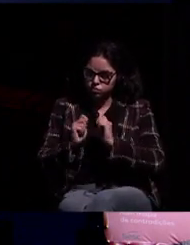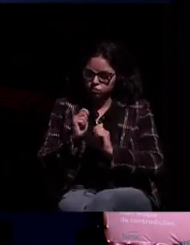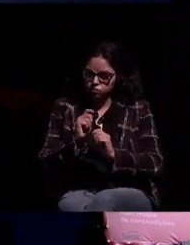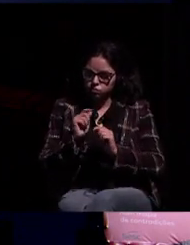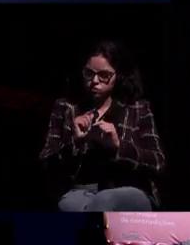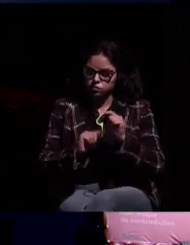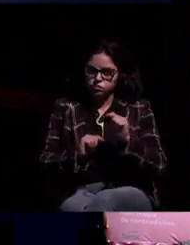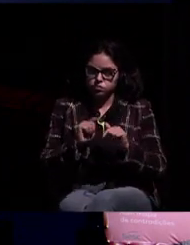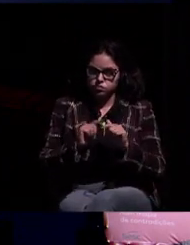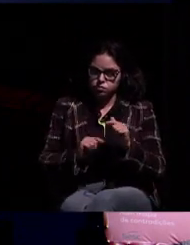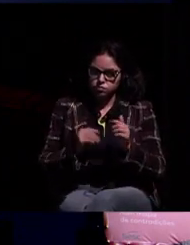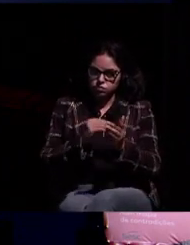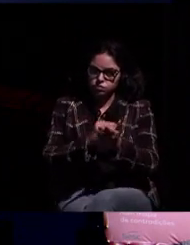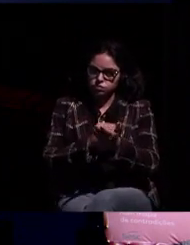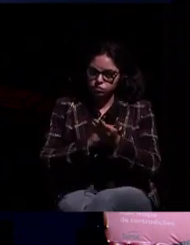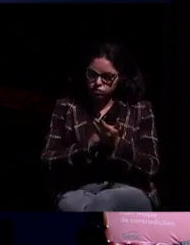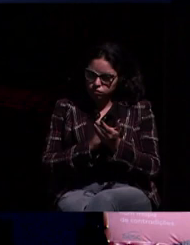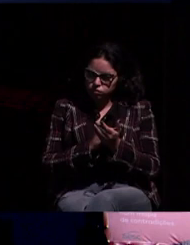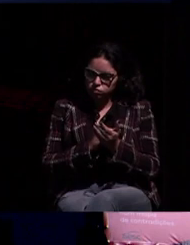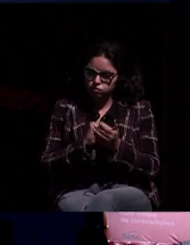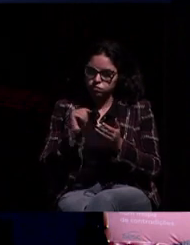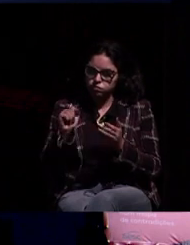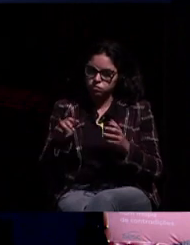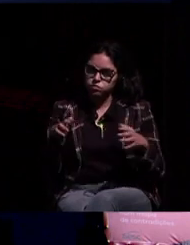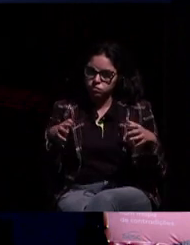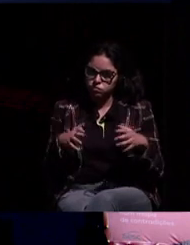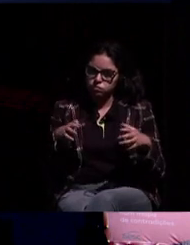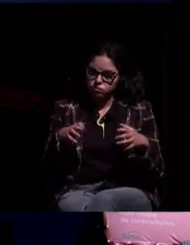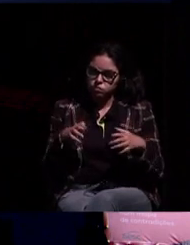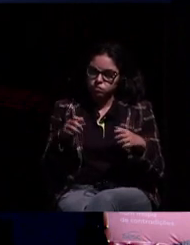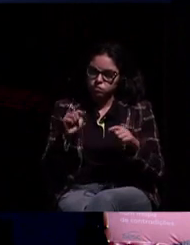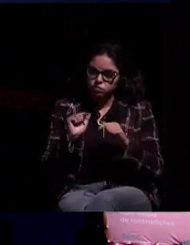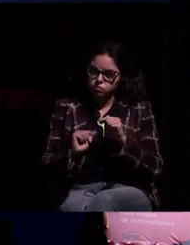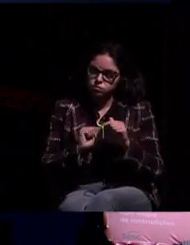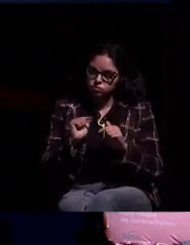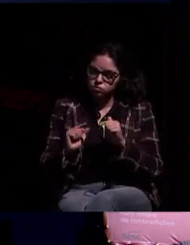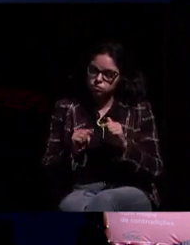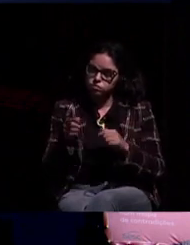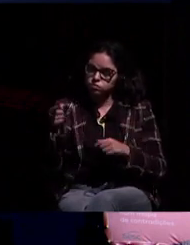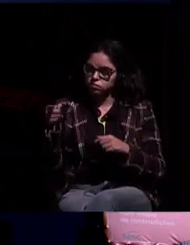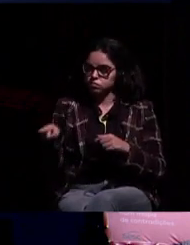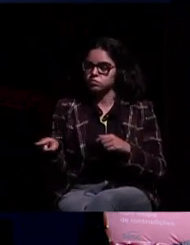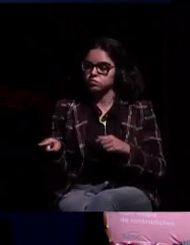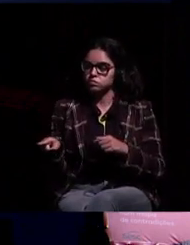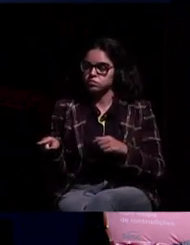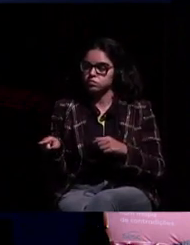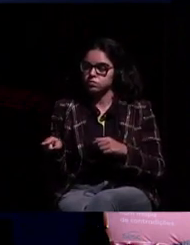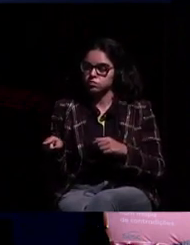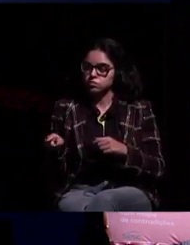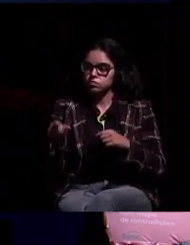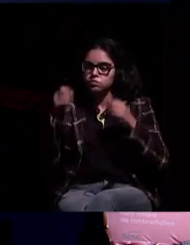generating pressure on labor. Finally, issues that have to do with